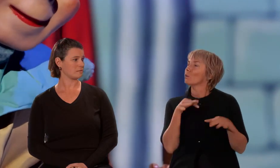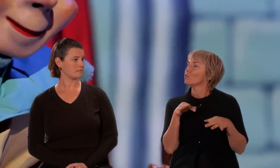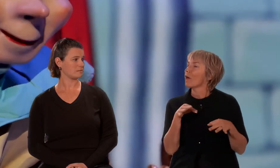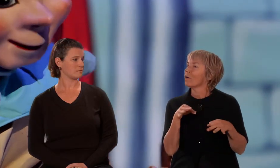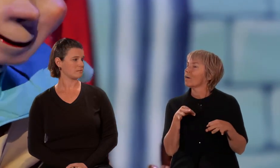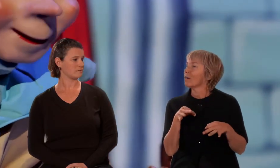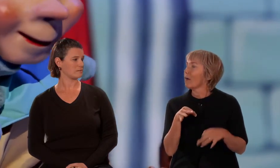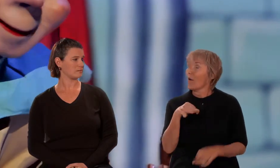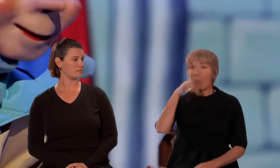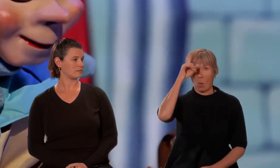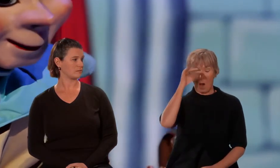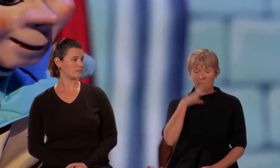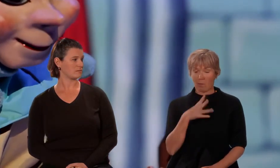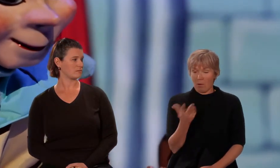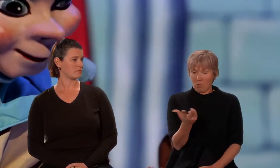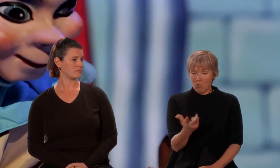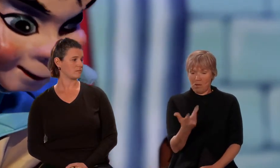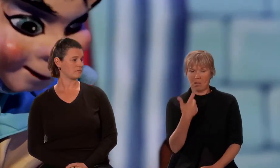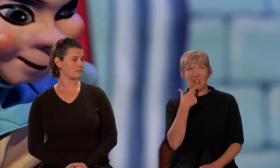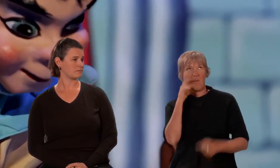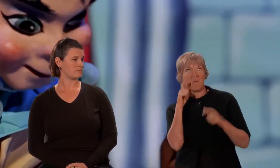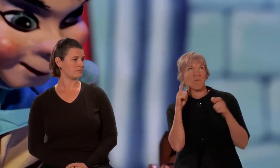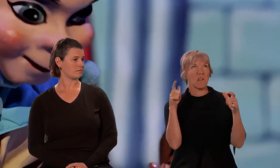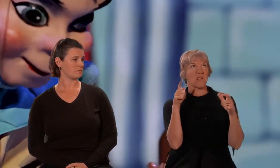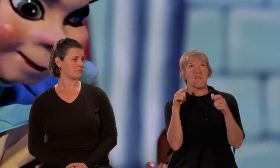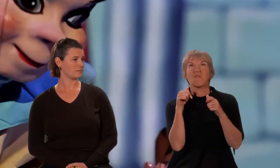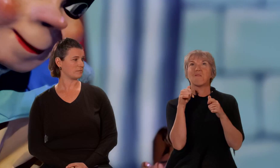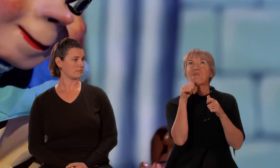and too far away? It was the princess Lenore.